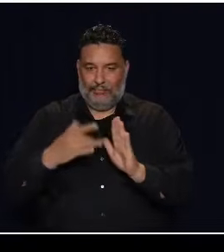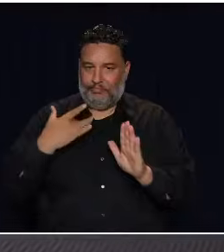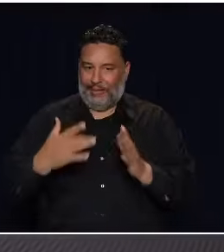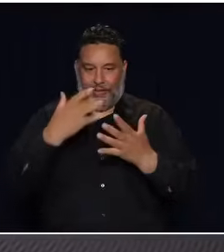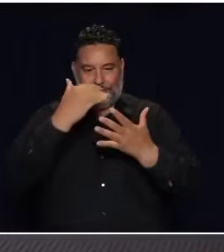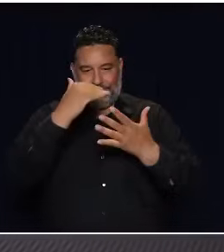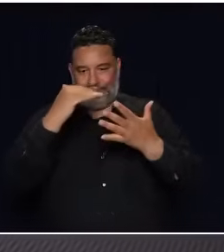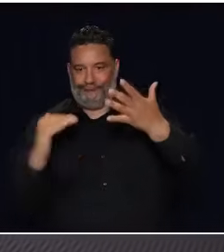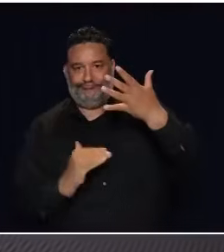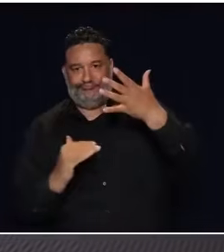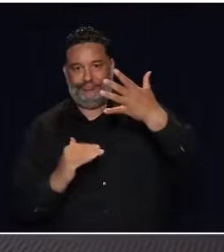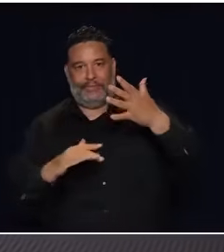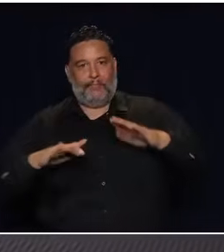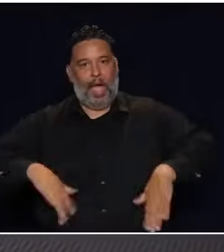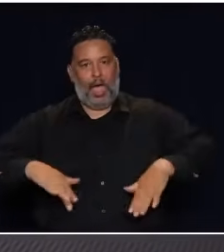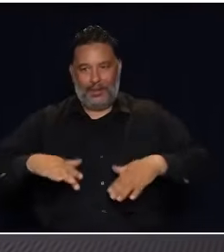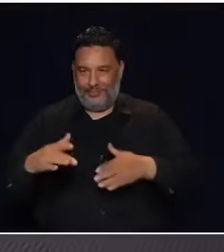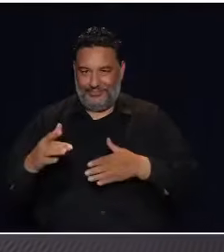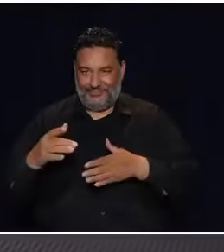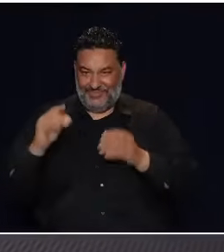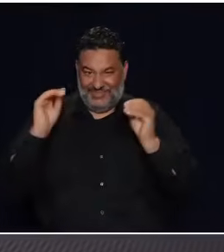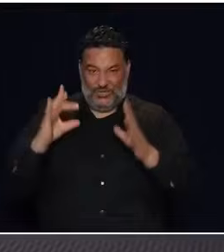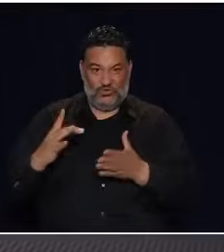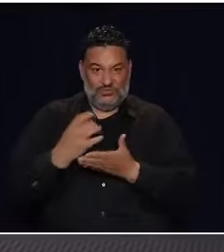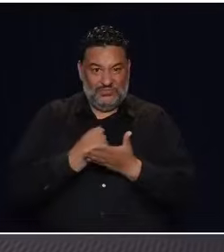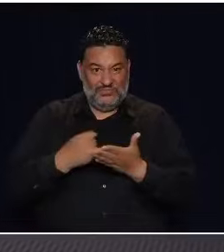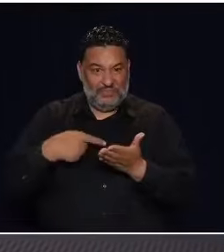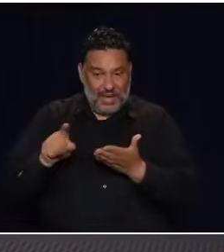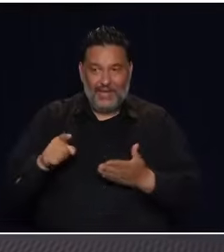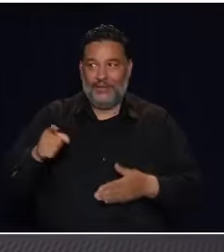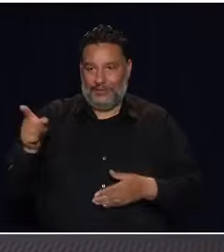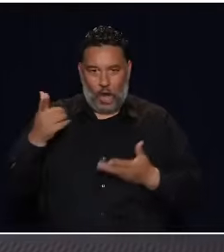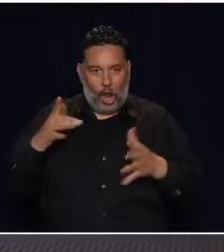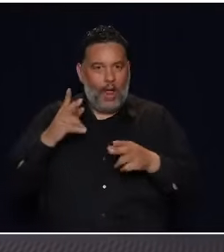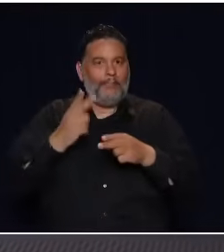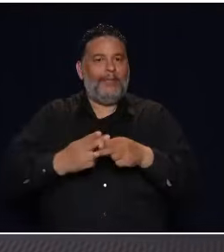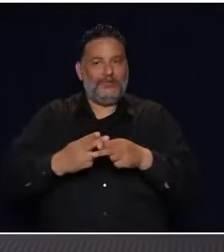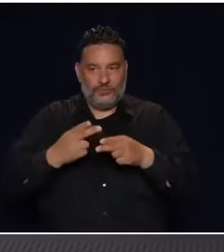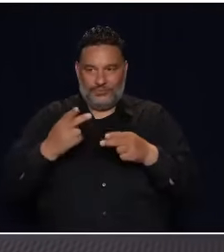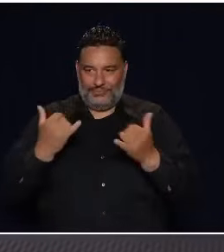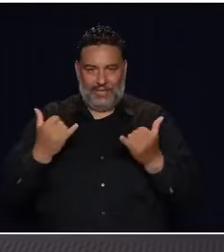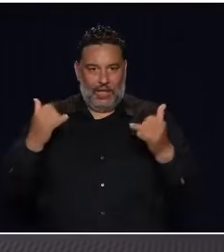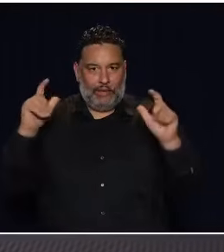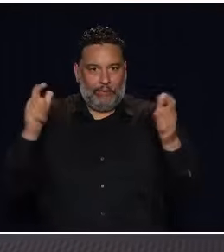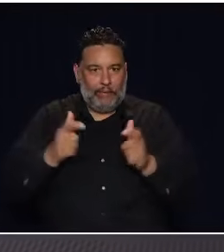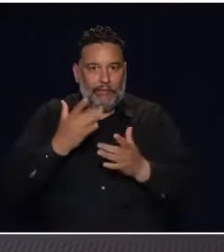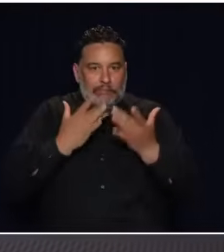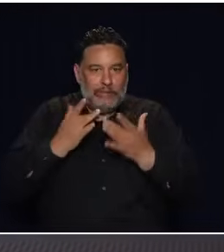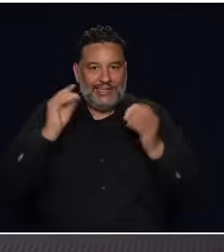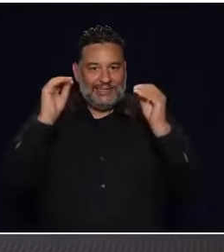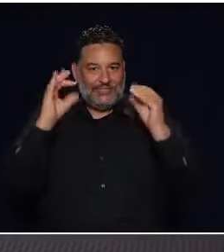TEACHER PAY TOPPED THAT LIST. OUR STATE IS CONSISTENTLY TOWARD THE BOTTOM WHEN IT COMES TO